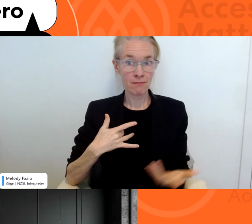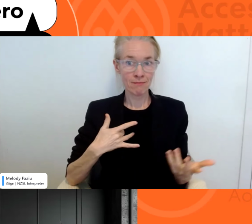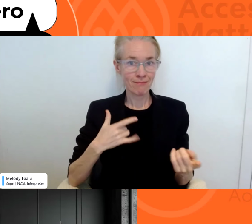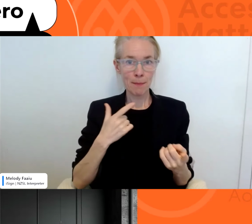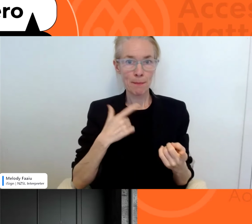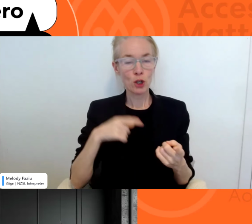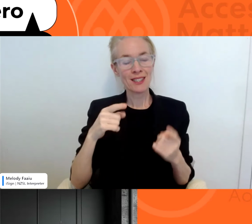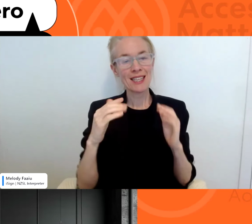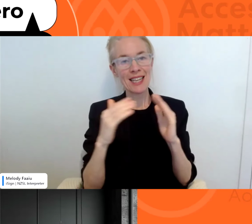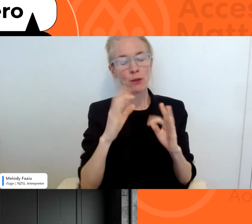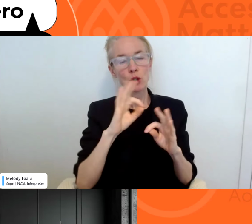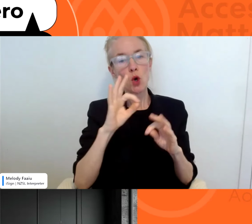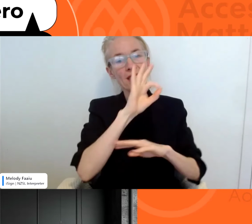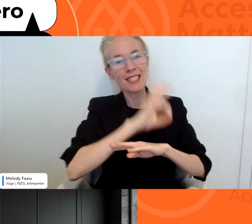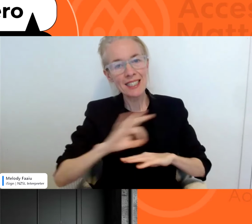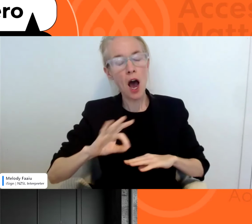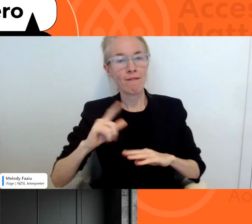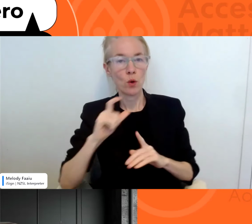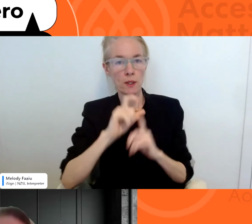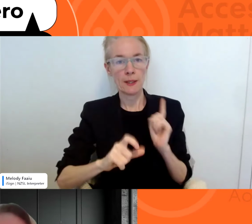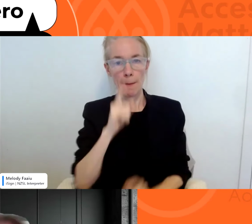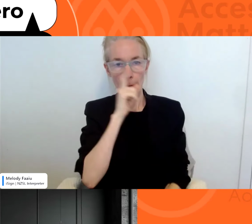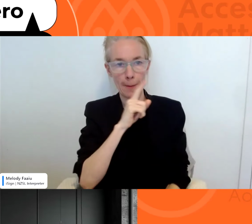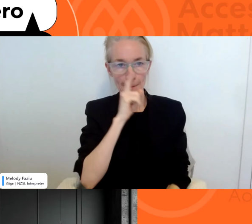the systems aren't in place to address that quickly, or in a timely